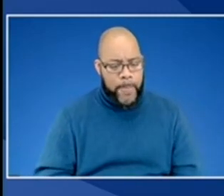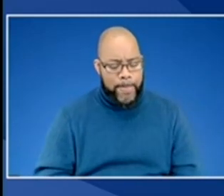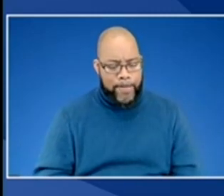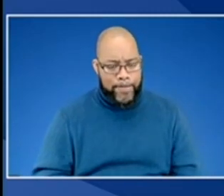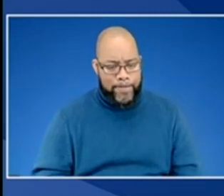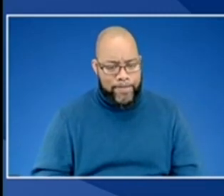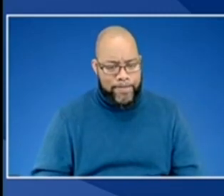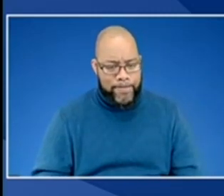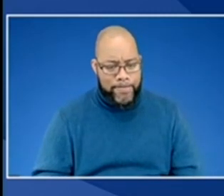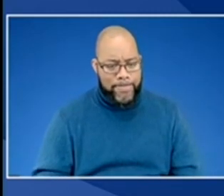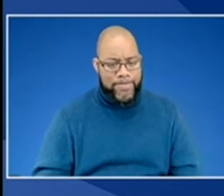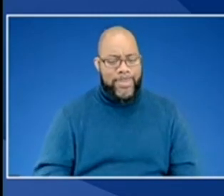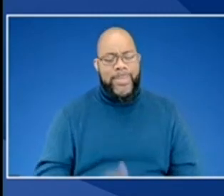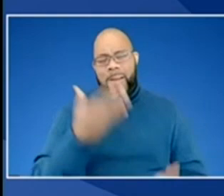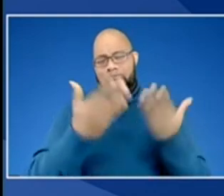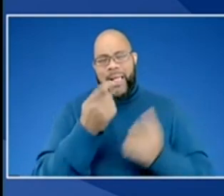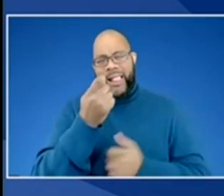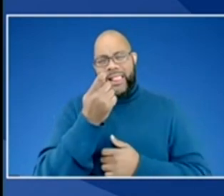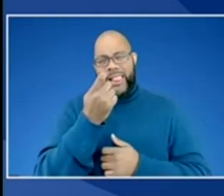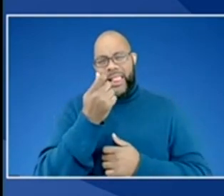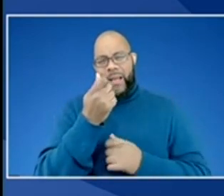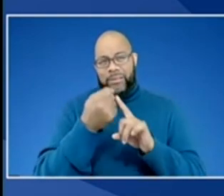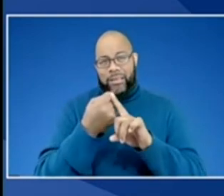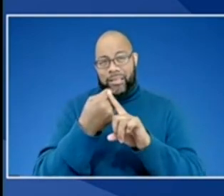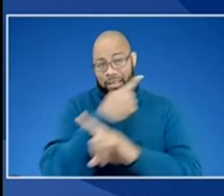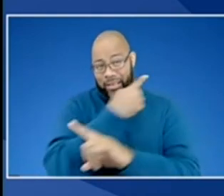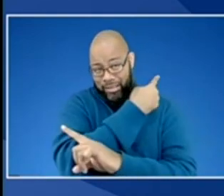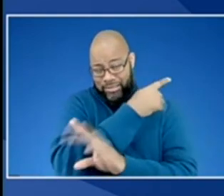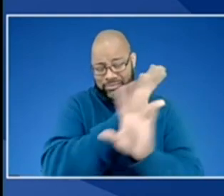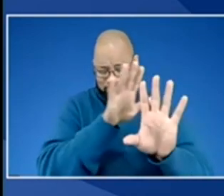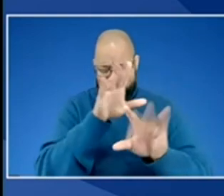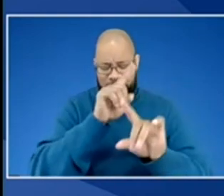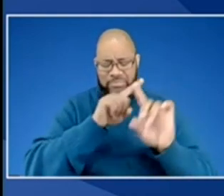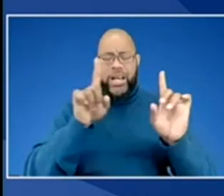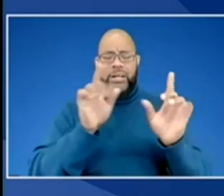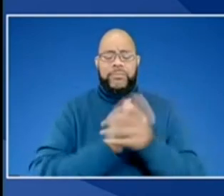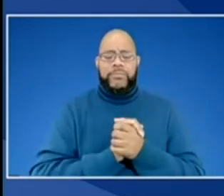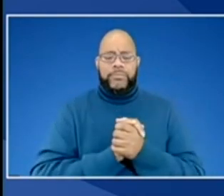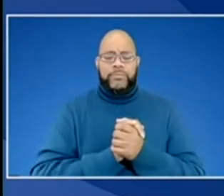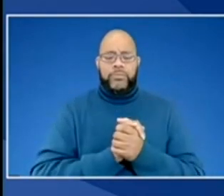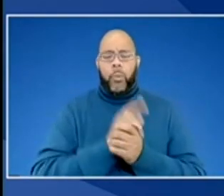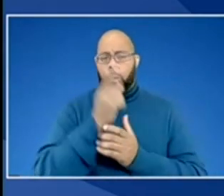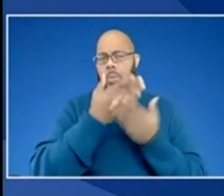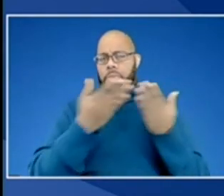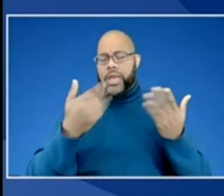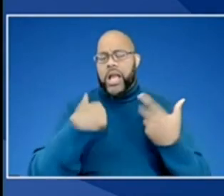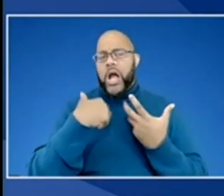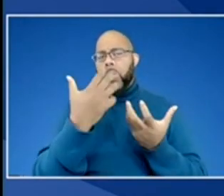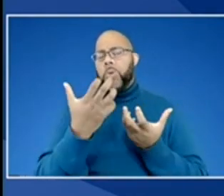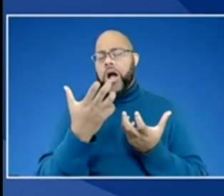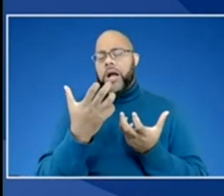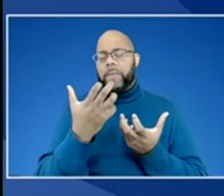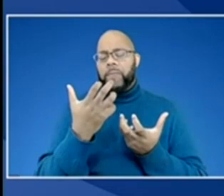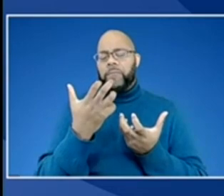This is maybe a little out of left field, but one thing I wanted to put out there in